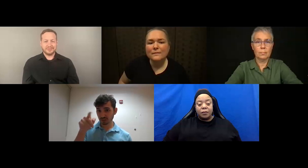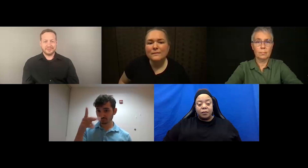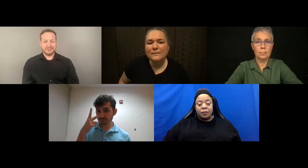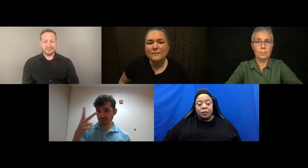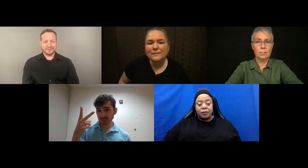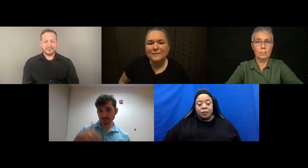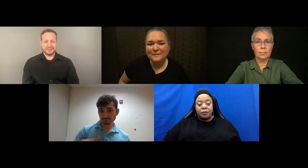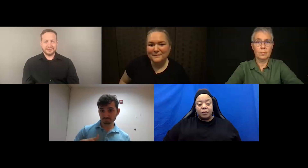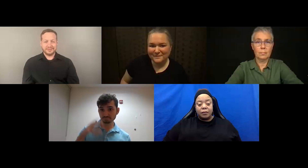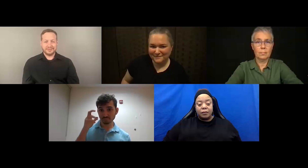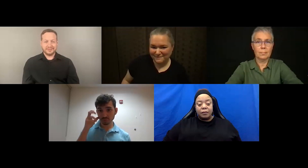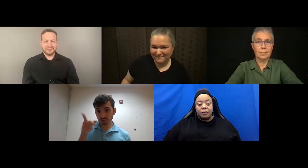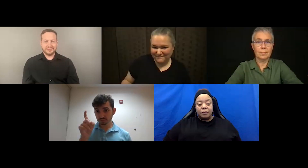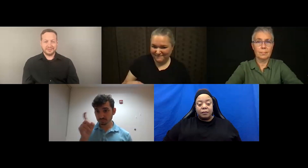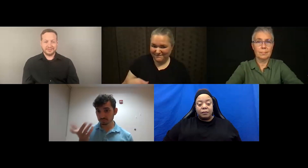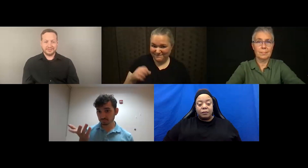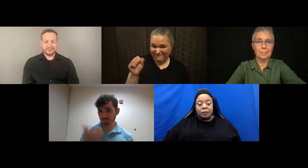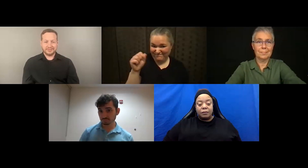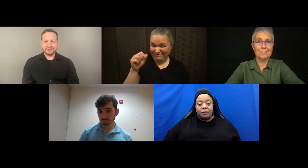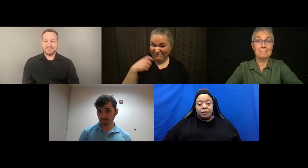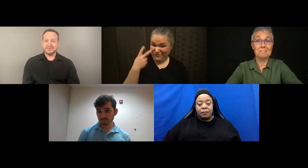forthcoming. It's coming any day now. I'm wondering if anybody else has actually used it?